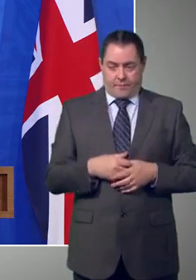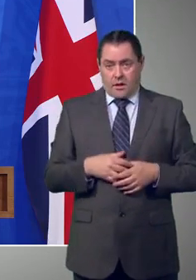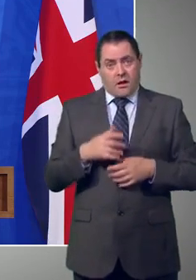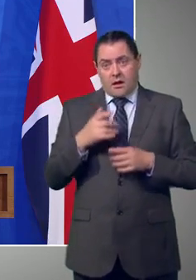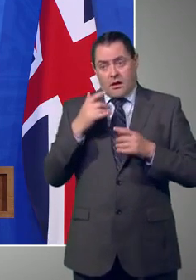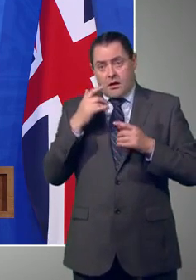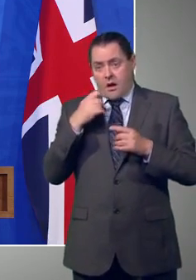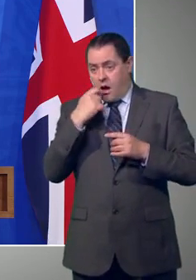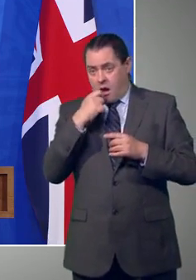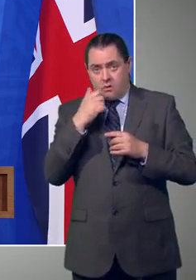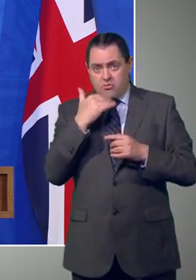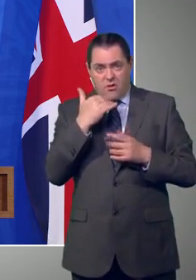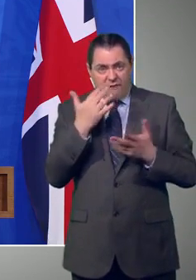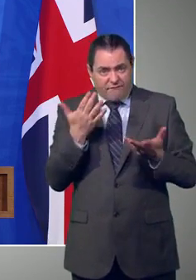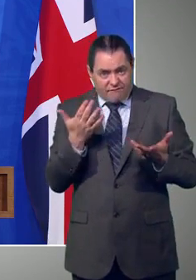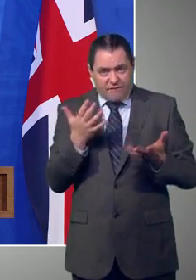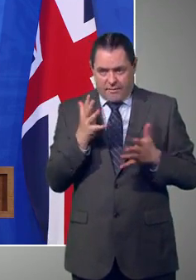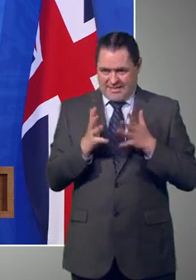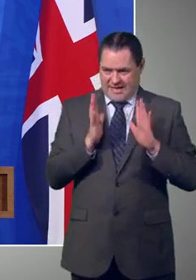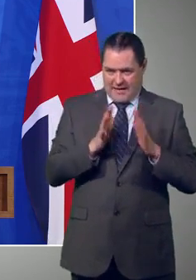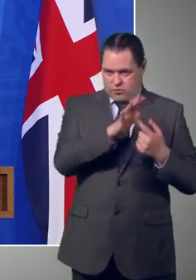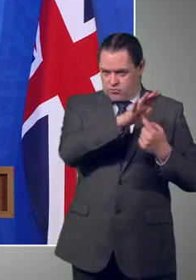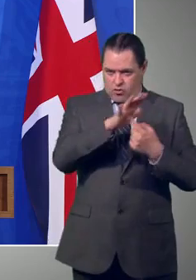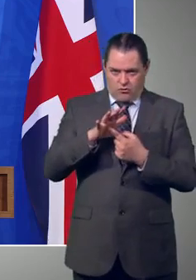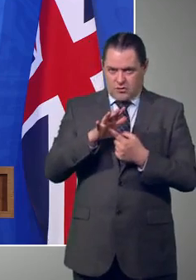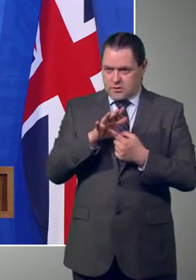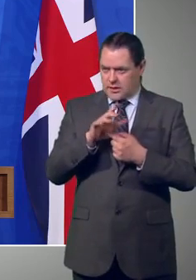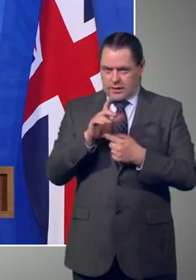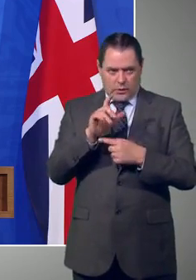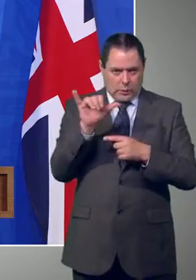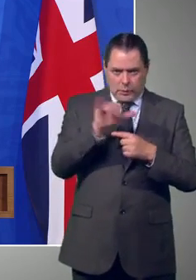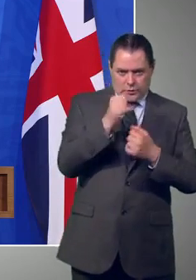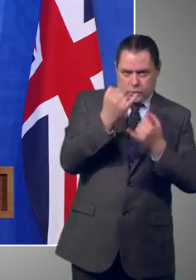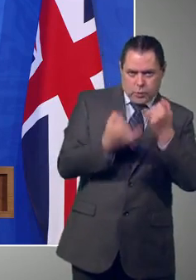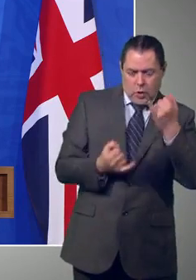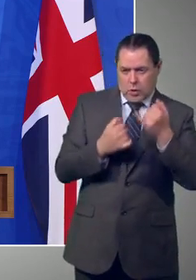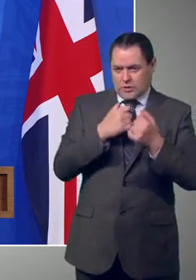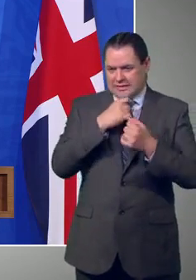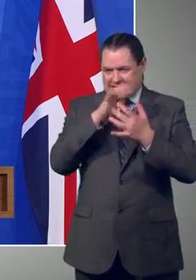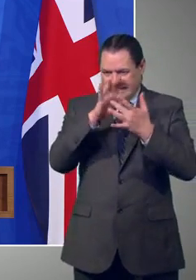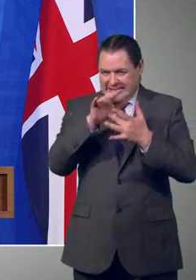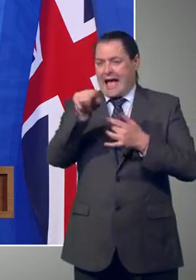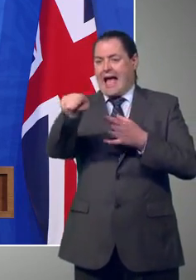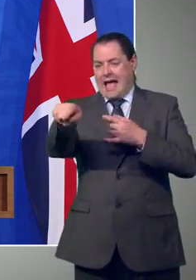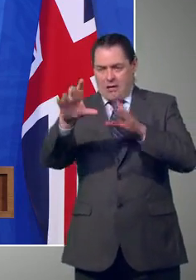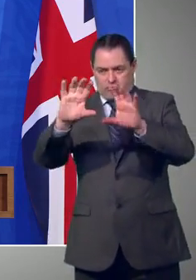prioritize it, according to clinical need and so. Was the